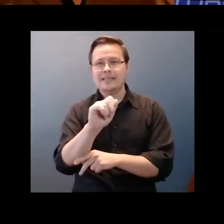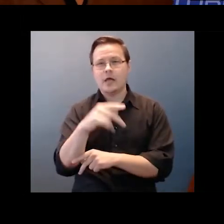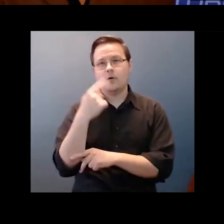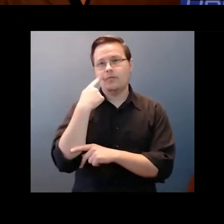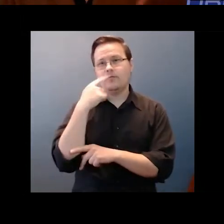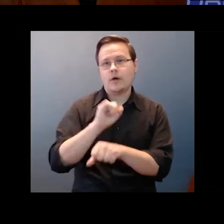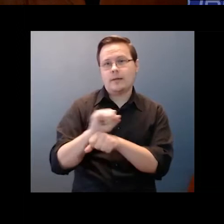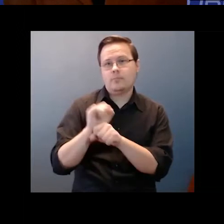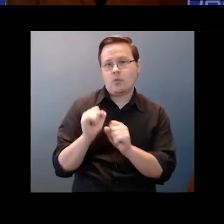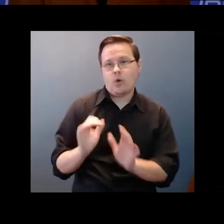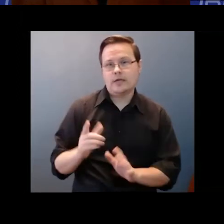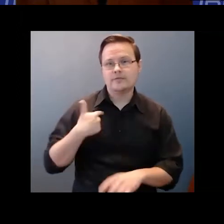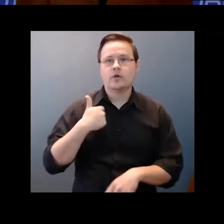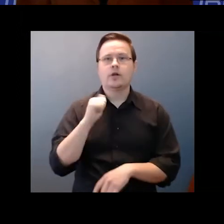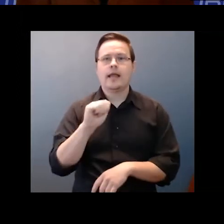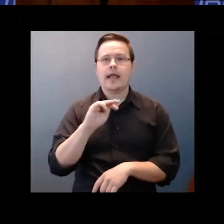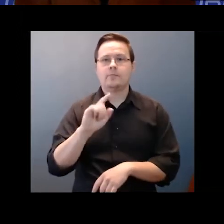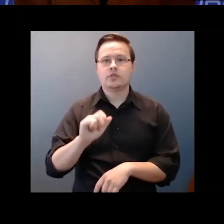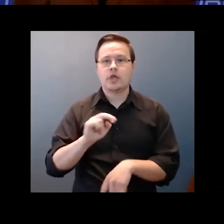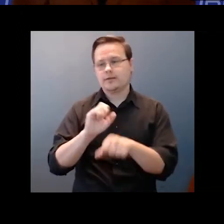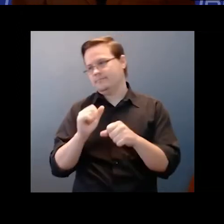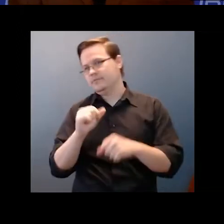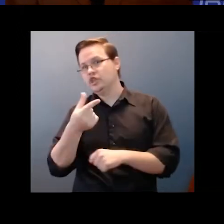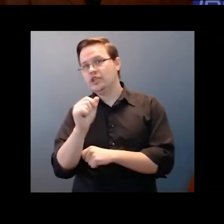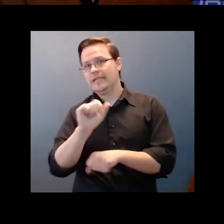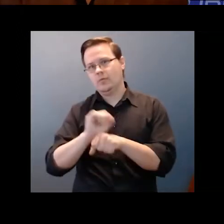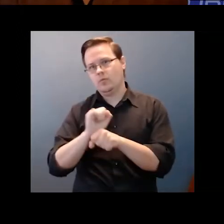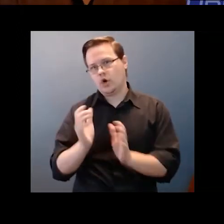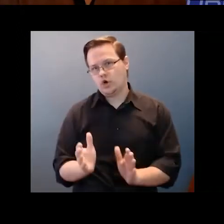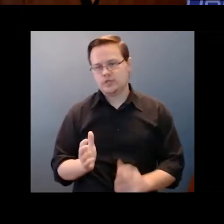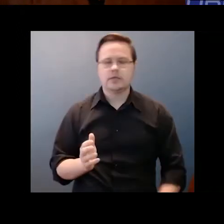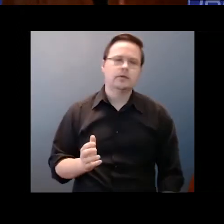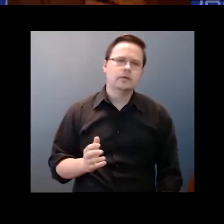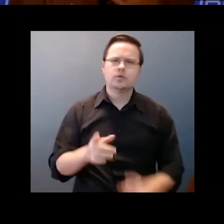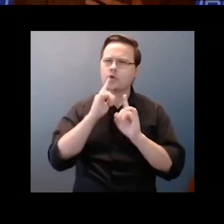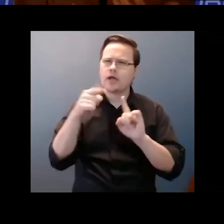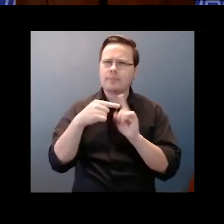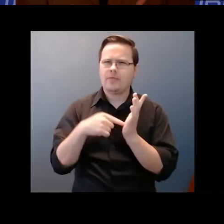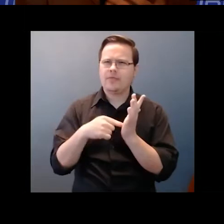are online data processing gig workers. In talking about this case, I want to show the limits of